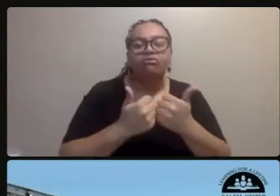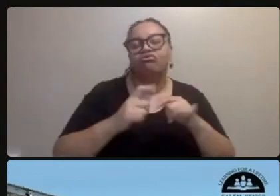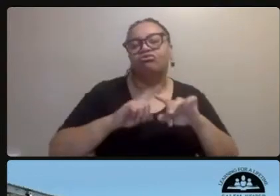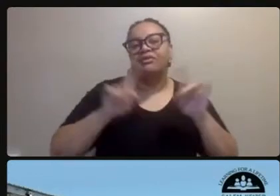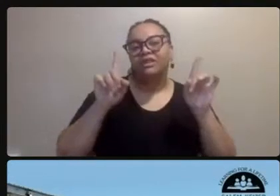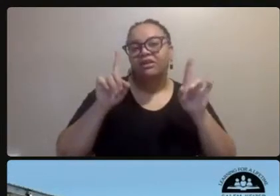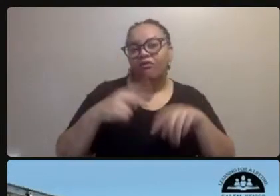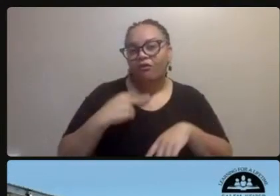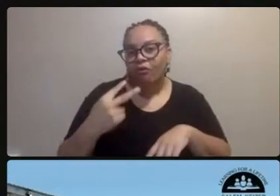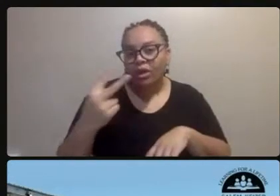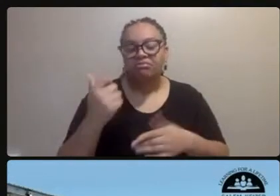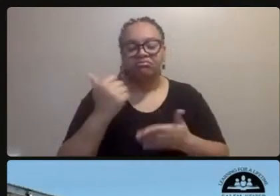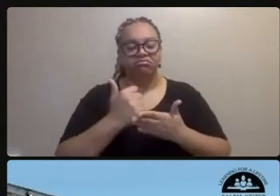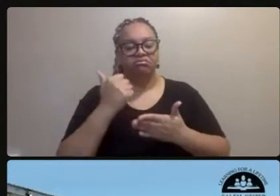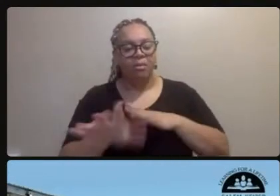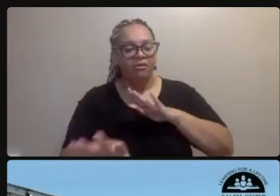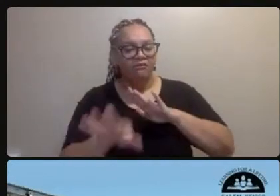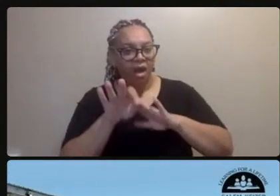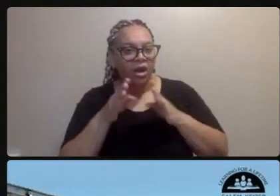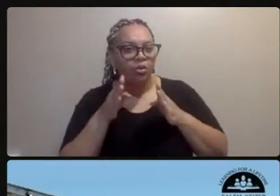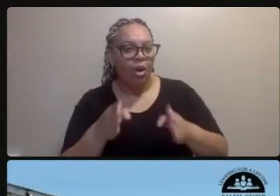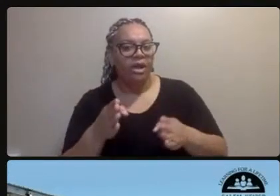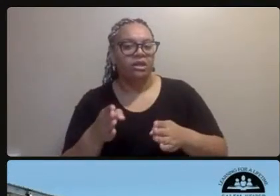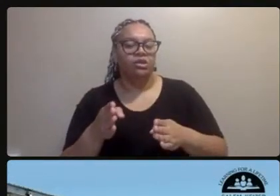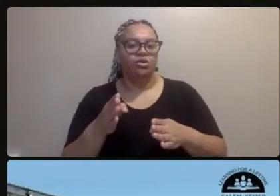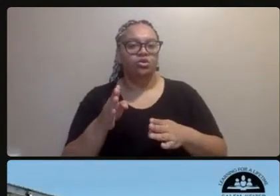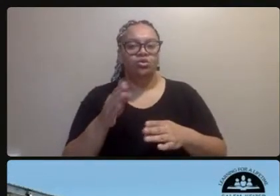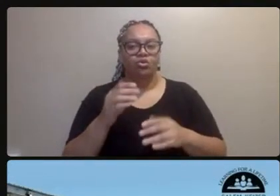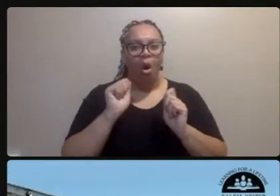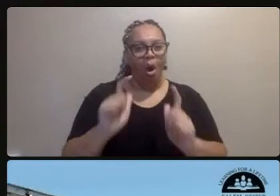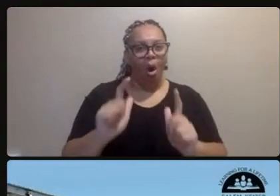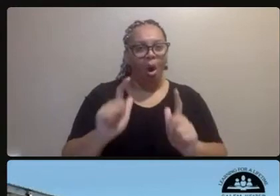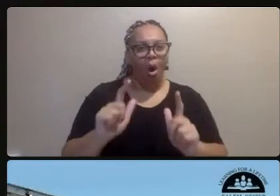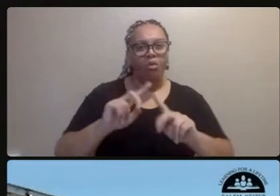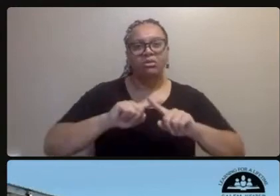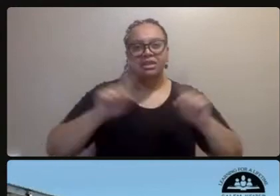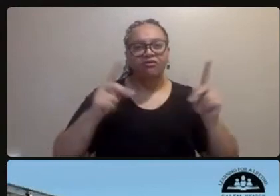TO LEARN LEARN TO LISTEN TO THE HOPES AND THE DESIRES AND